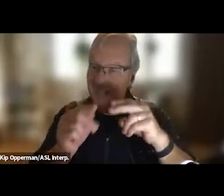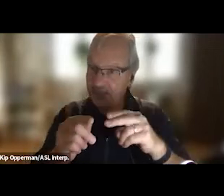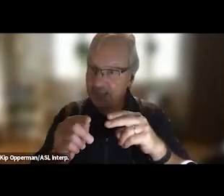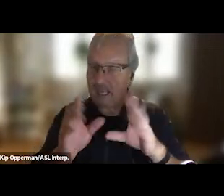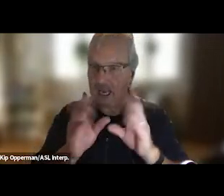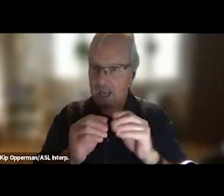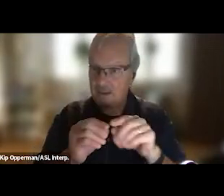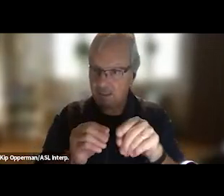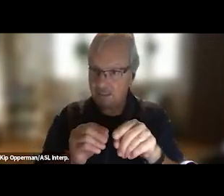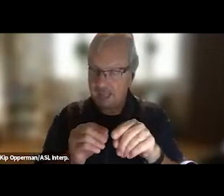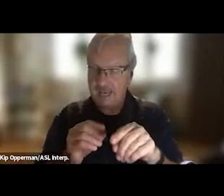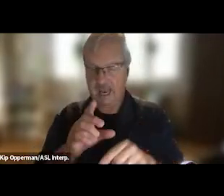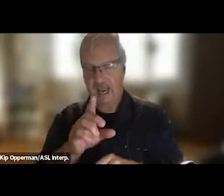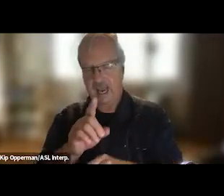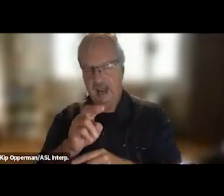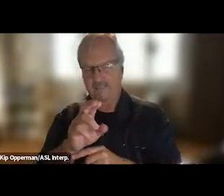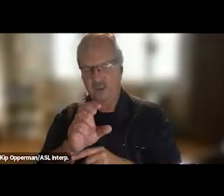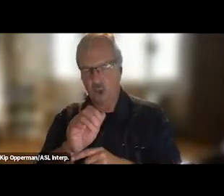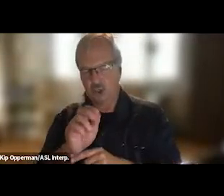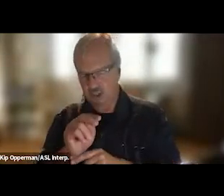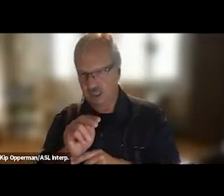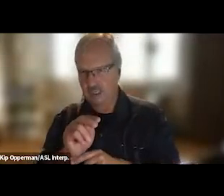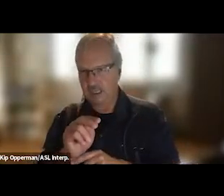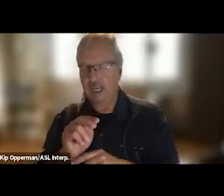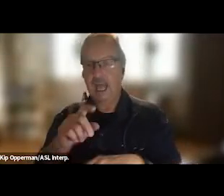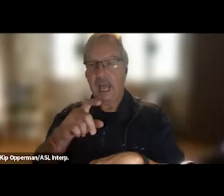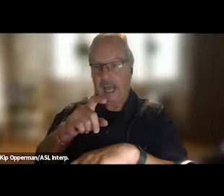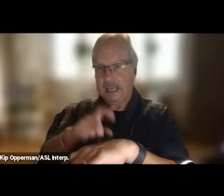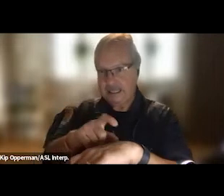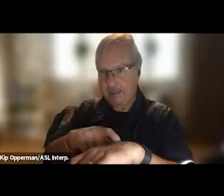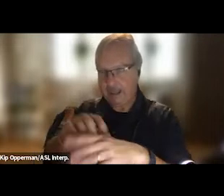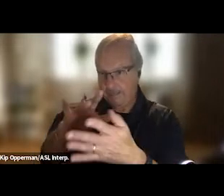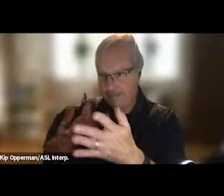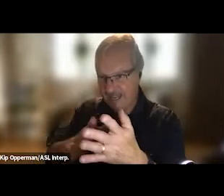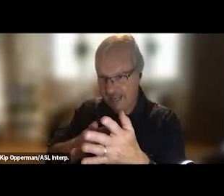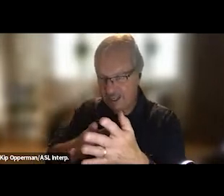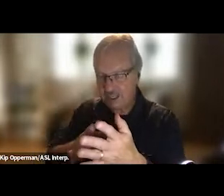that diversion issues with timely access to medication, issues with prescriptions post release,